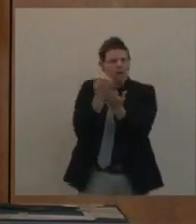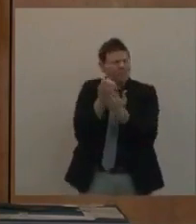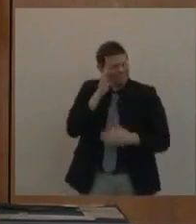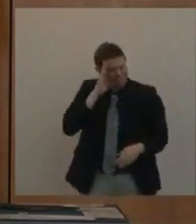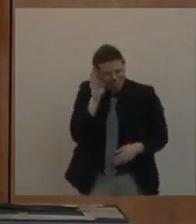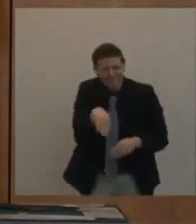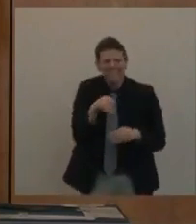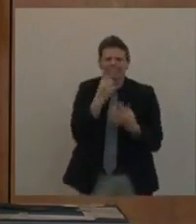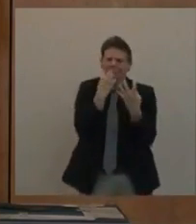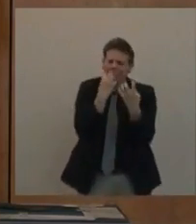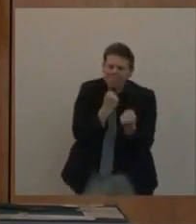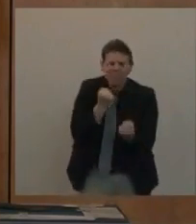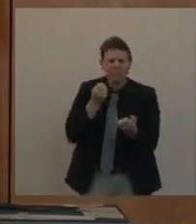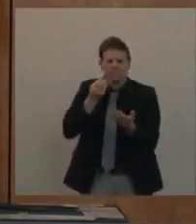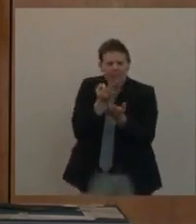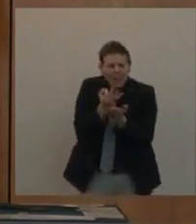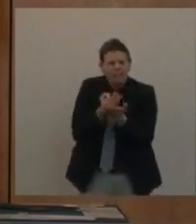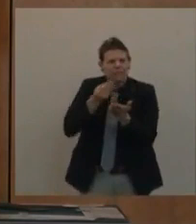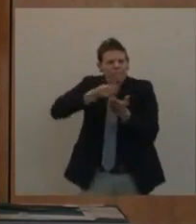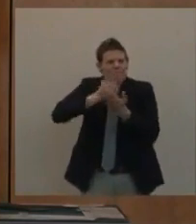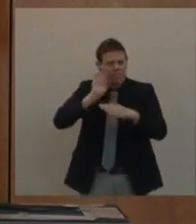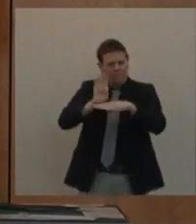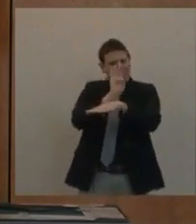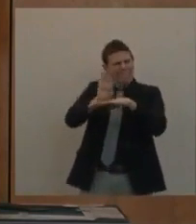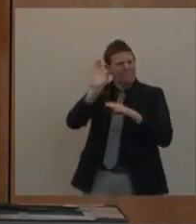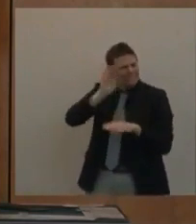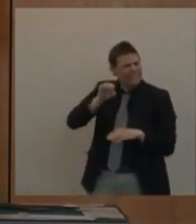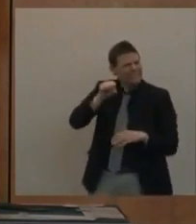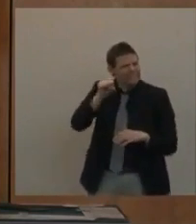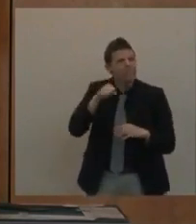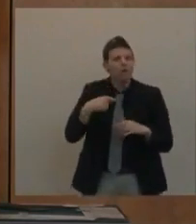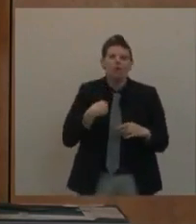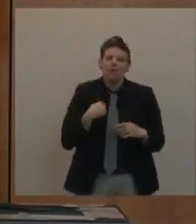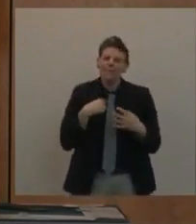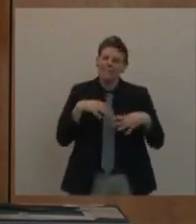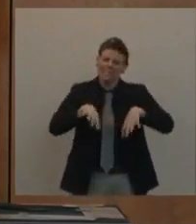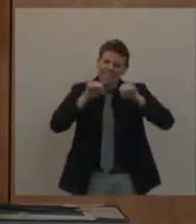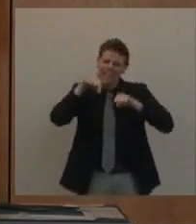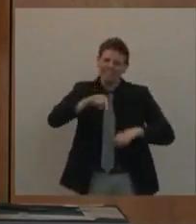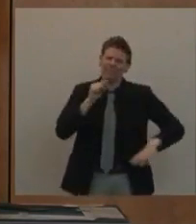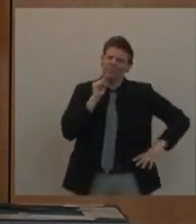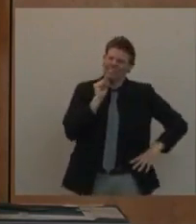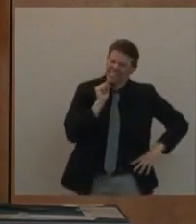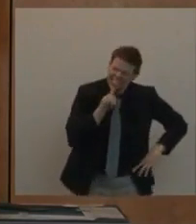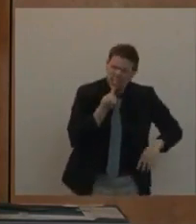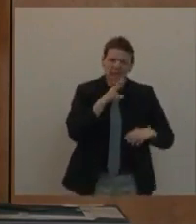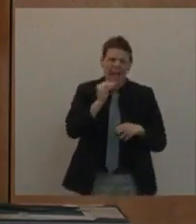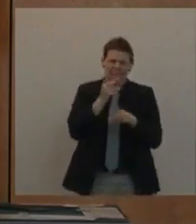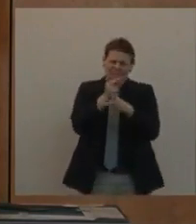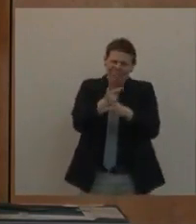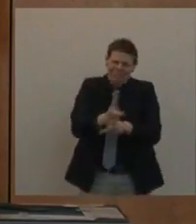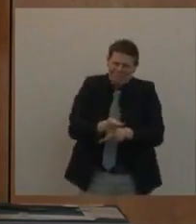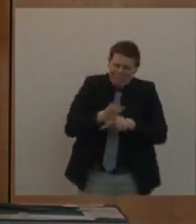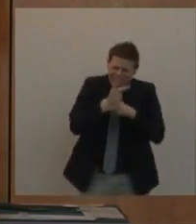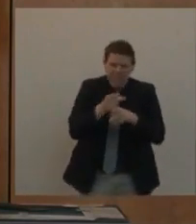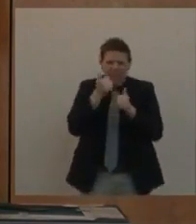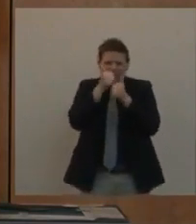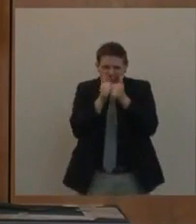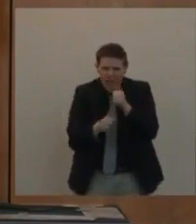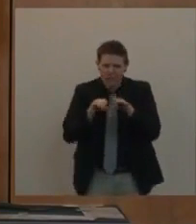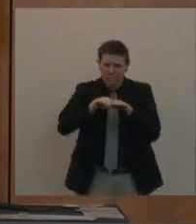NOBODY WANTS TO SLOW DOWN TH ECONOMY IN THE CONTEXT OF HURTING ANY SMALL BUSINESS.